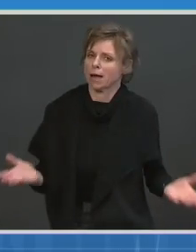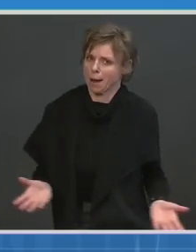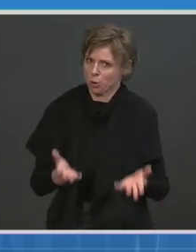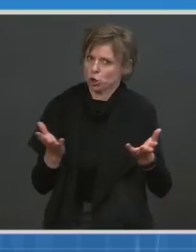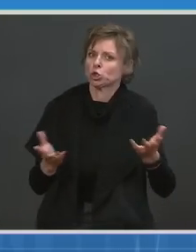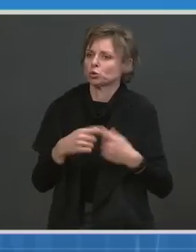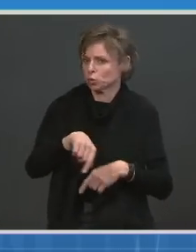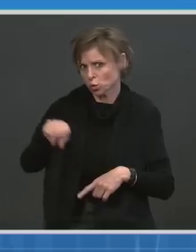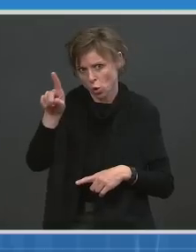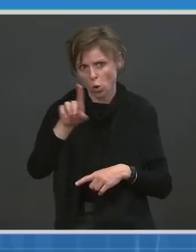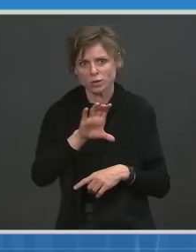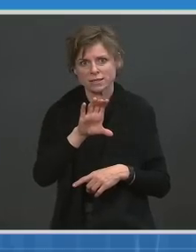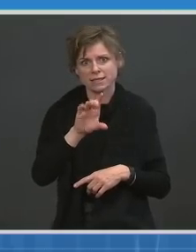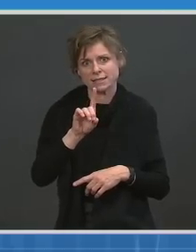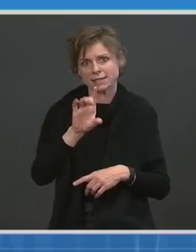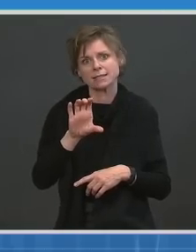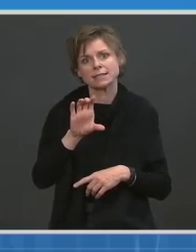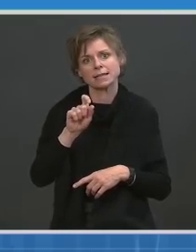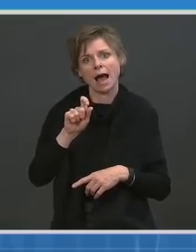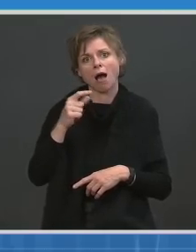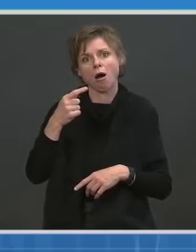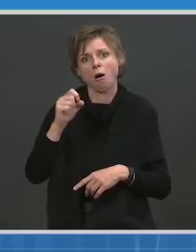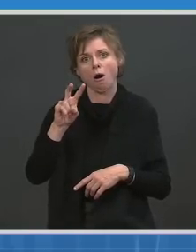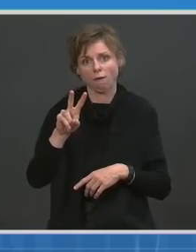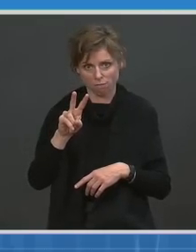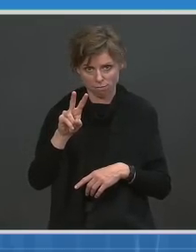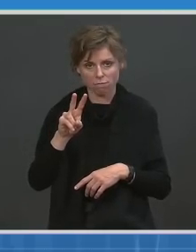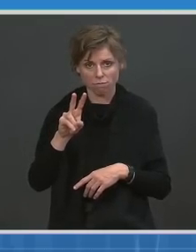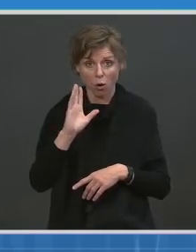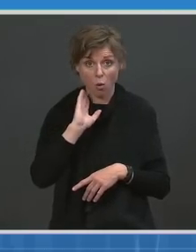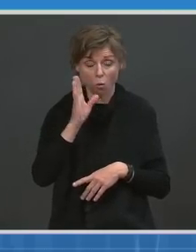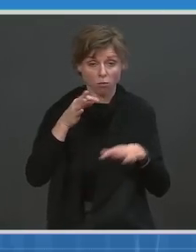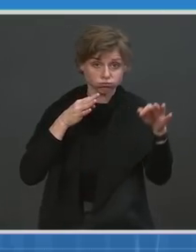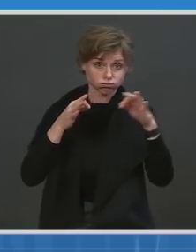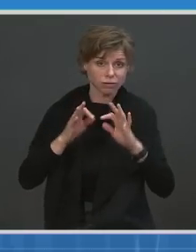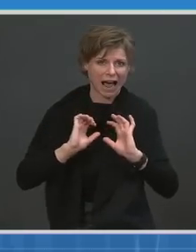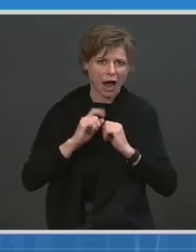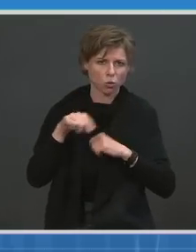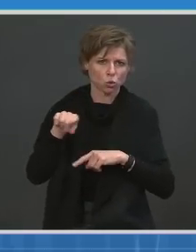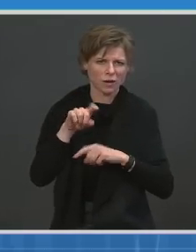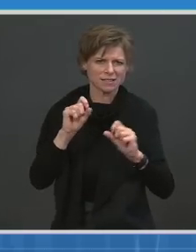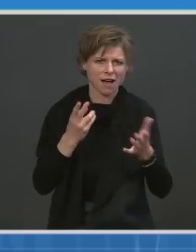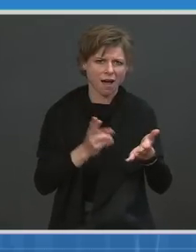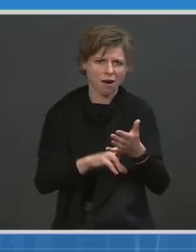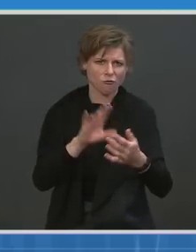to CDC.gov to learn more about how you can sign up for an appointment through this program.